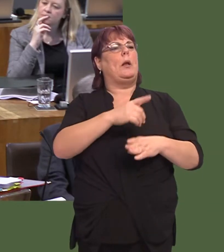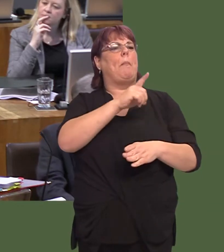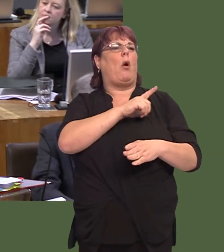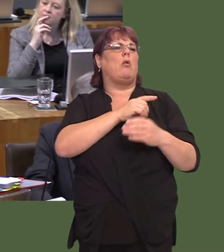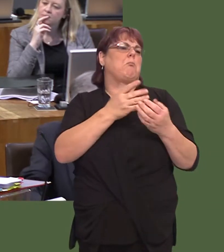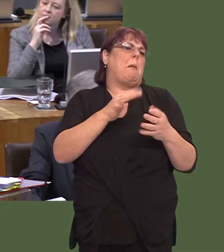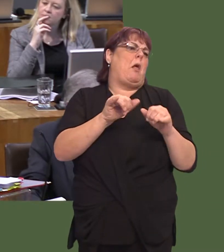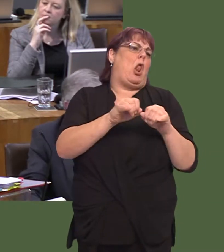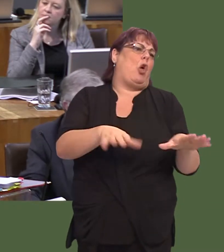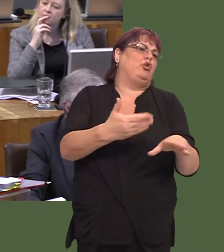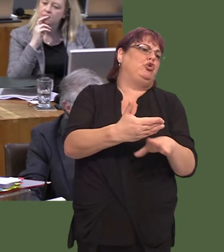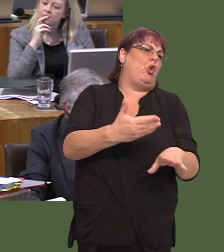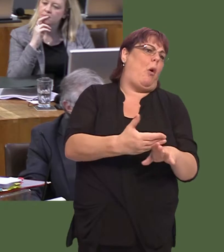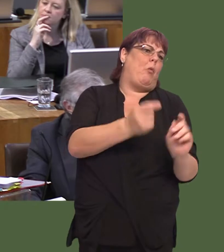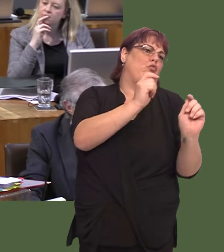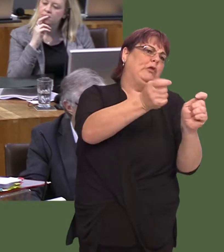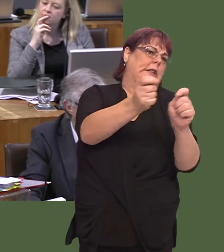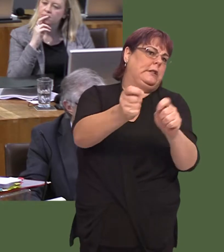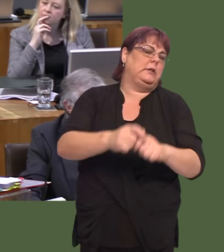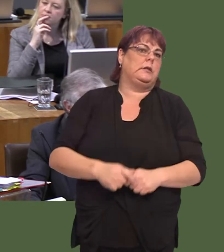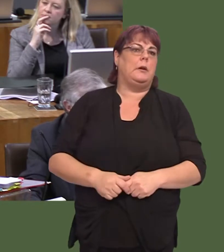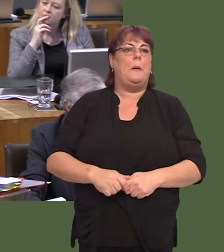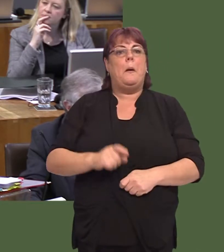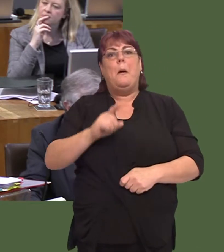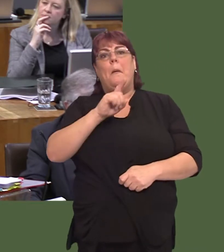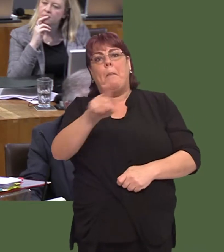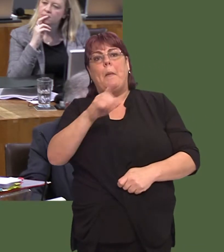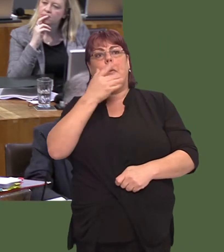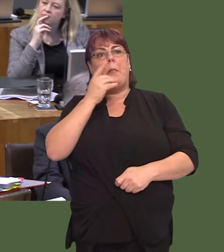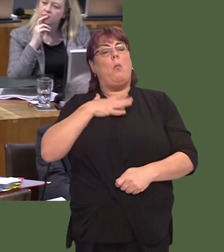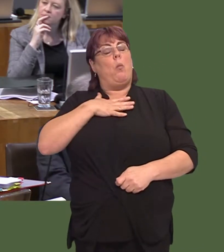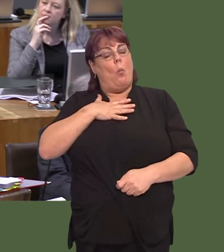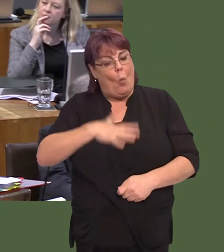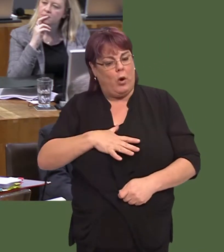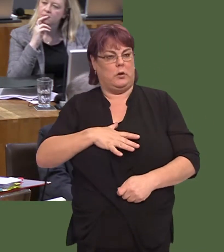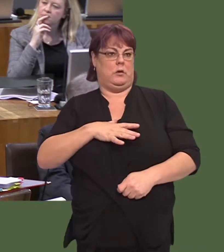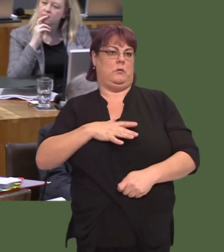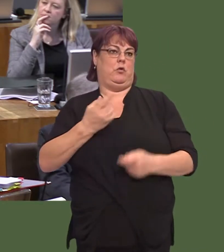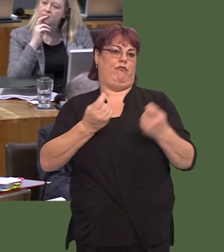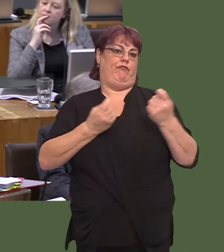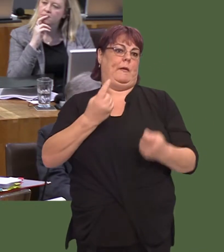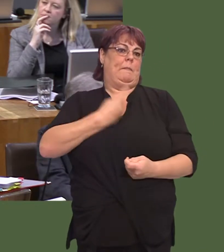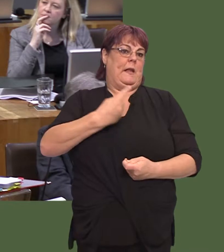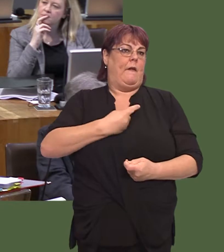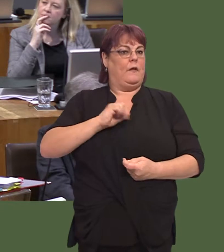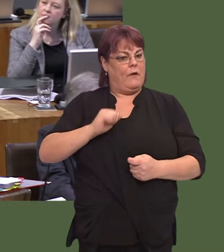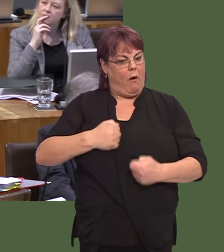But, in fact, it seems to indicate that itís an entrepreneurial pull. Itís actually a desire to be more entrepreneurial, which is something we have sought to encourage